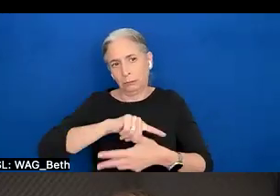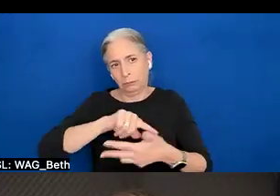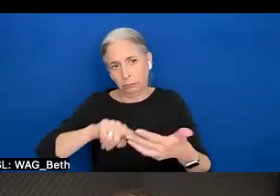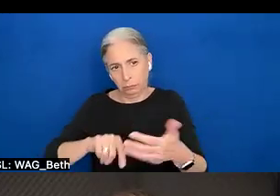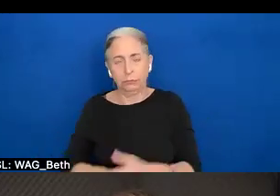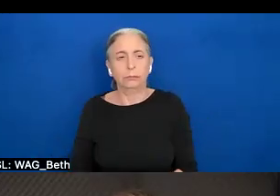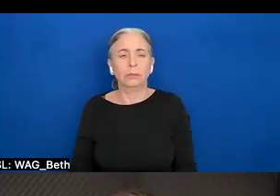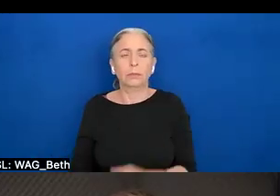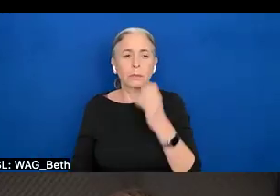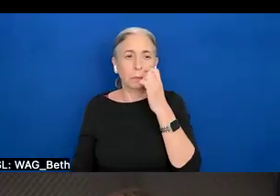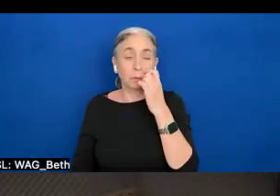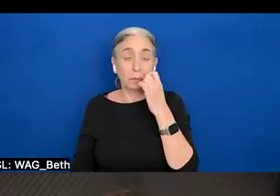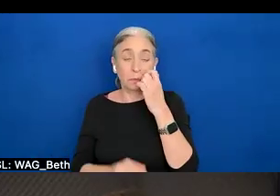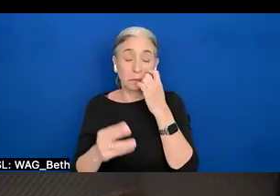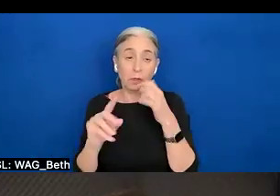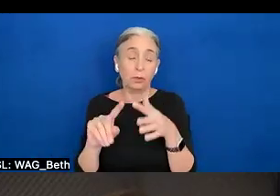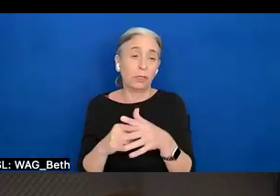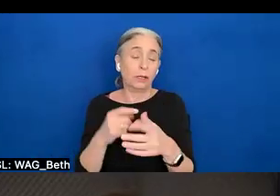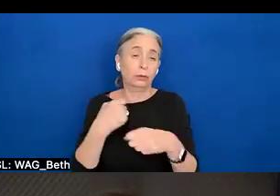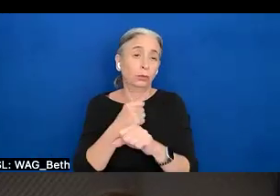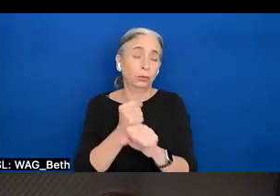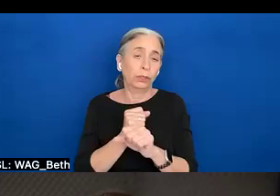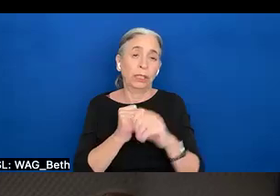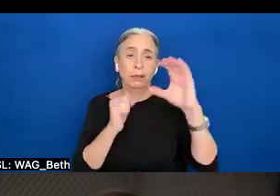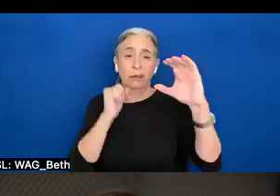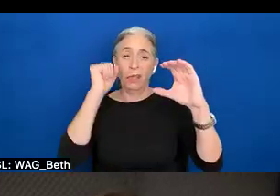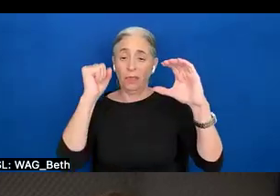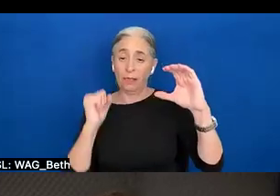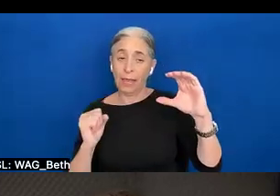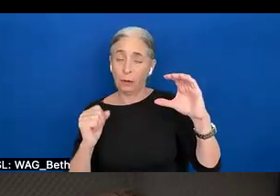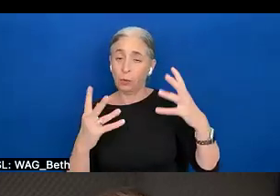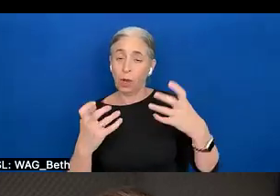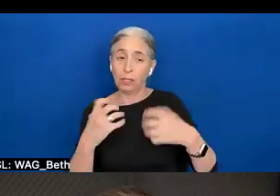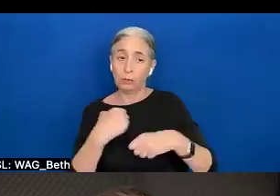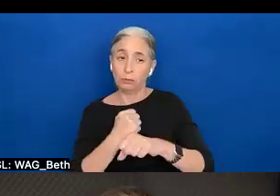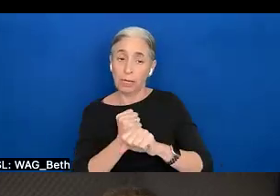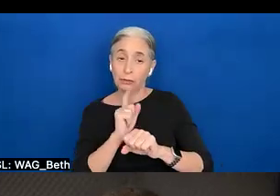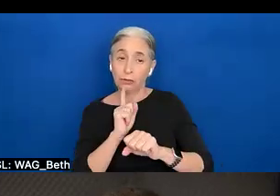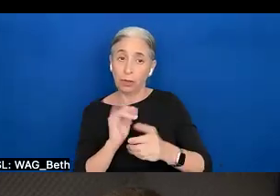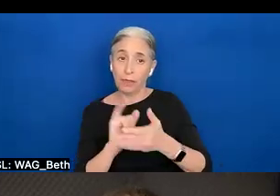When you start to create a layout and you want to make